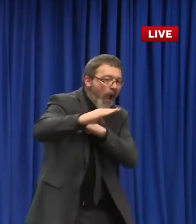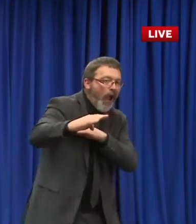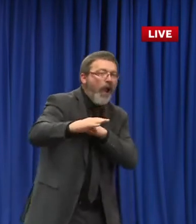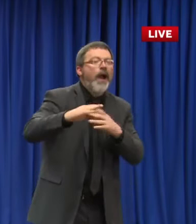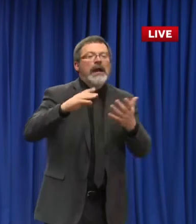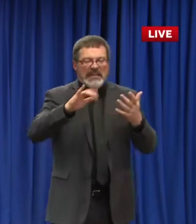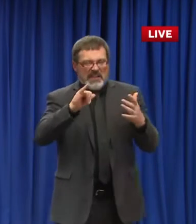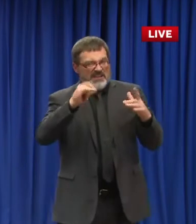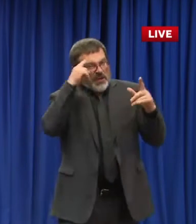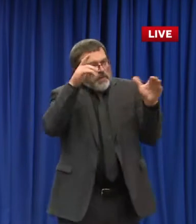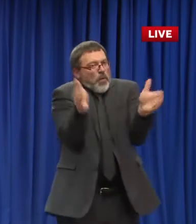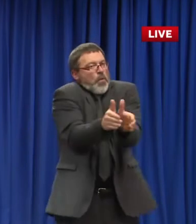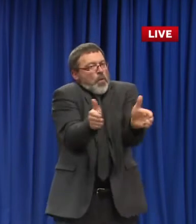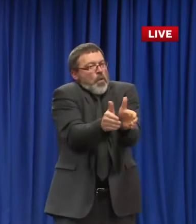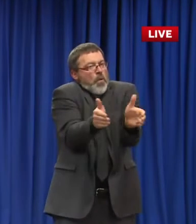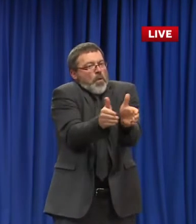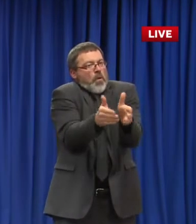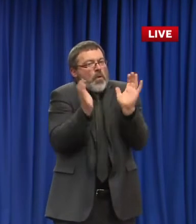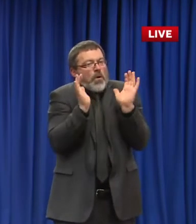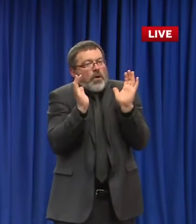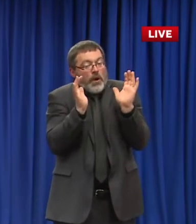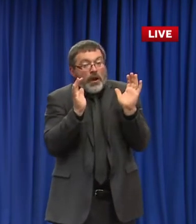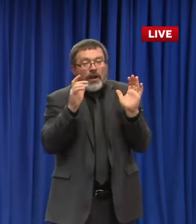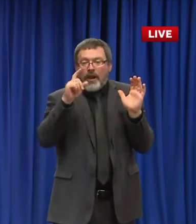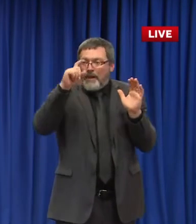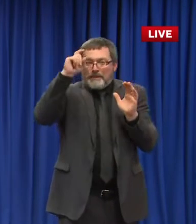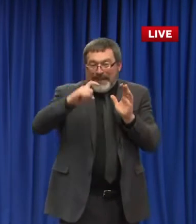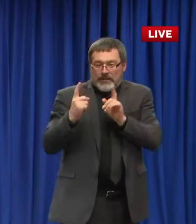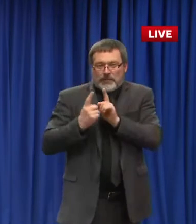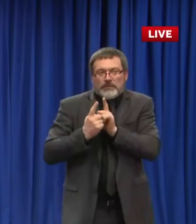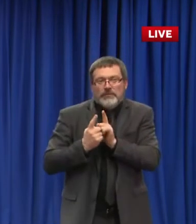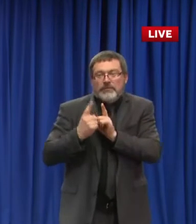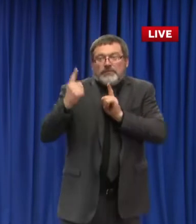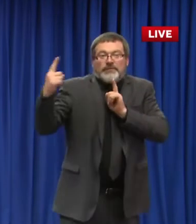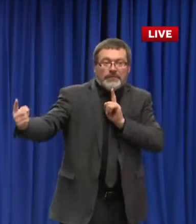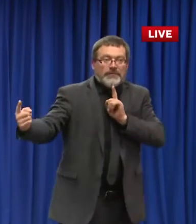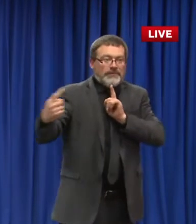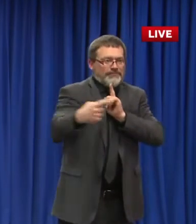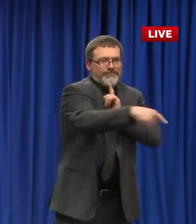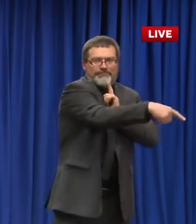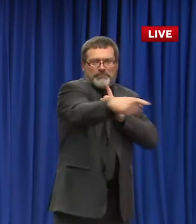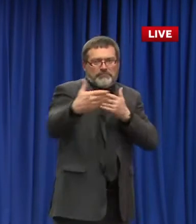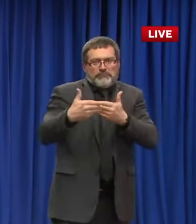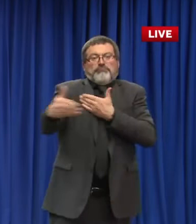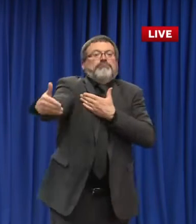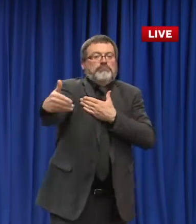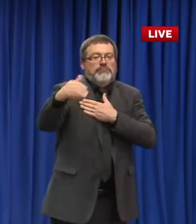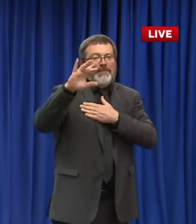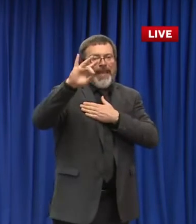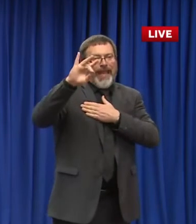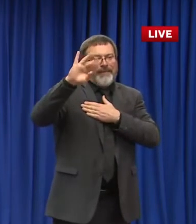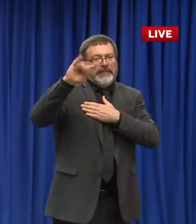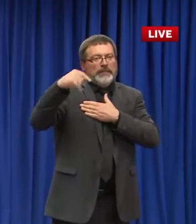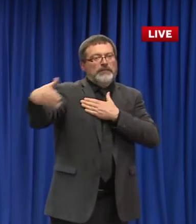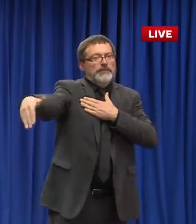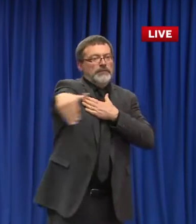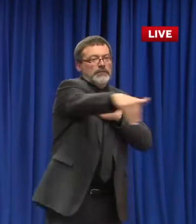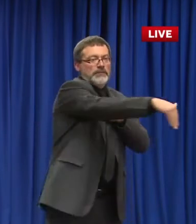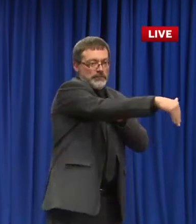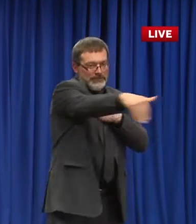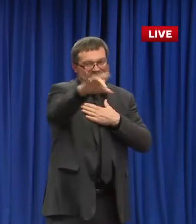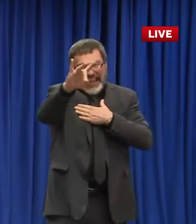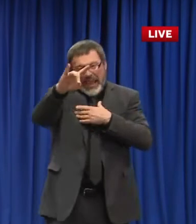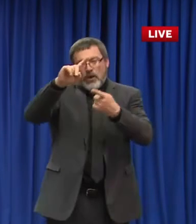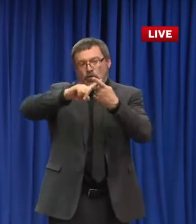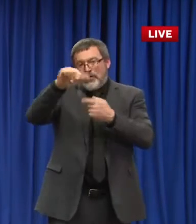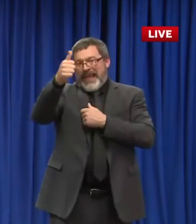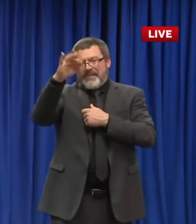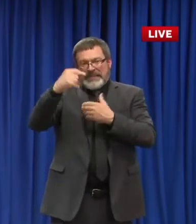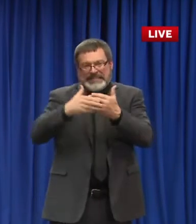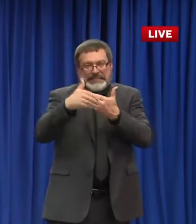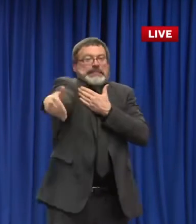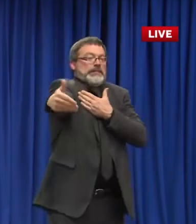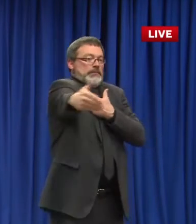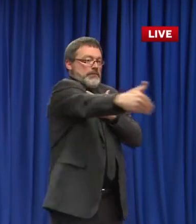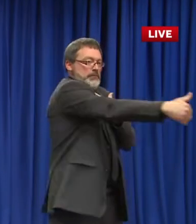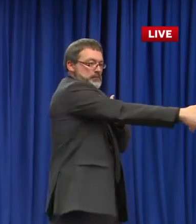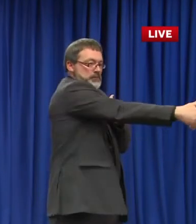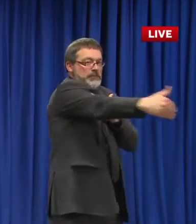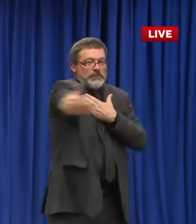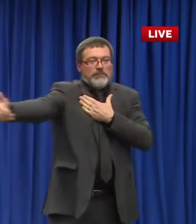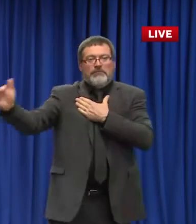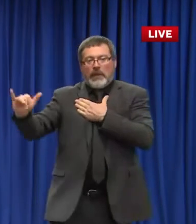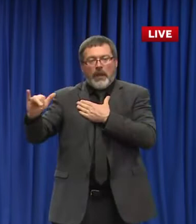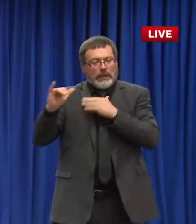CLASSES KARATE OR OTHER ORGANIZE SMALL GROUP CLASSES ONLY WHERE SOCIAL DISTANCING CAN BE ALLOWED AND AN APPROPRIATELY PROVIDED FOR BUT WITH DISTANCES BETWEEN 8 AND 10 FEET BETWEEN A VIGIL.